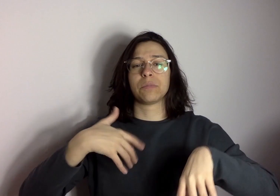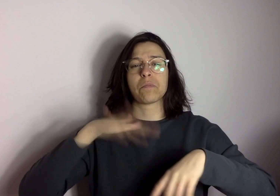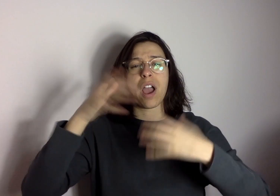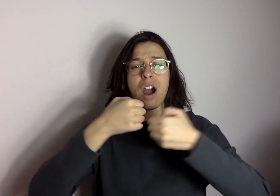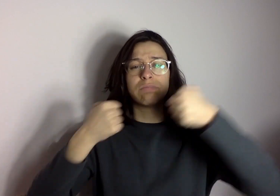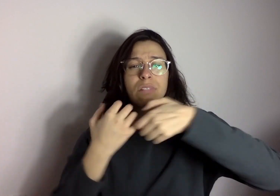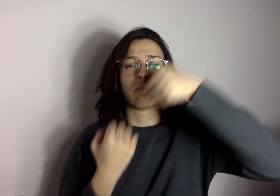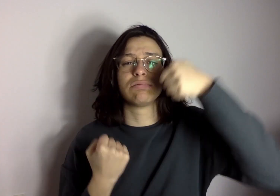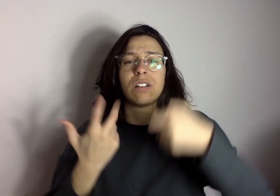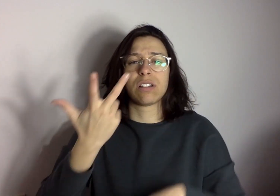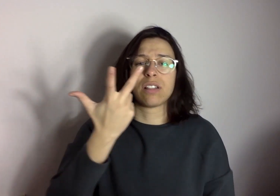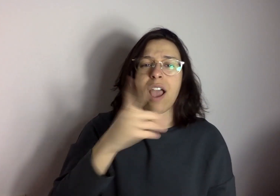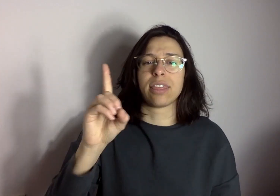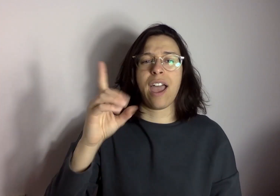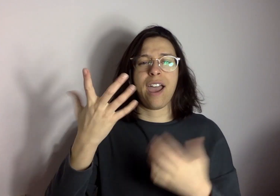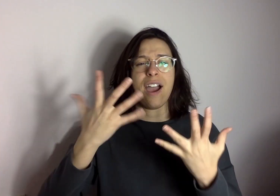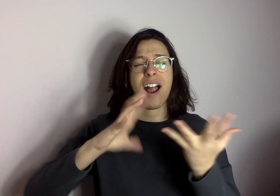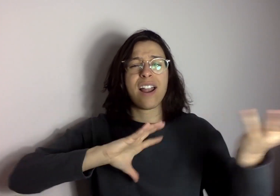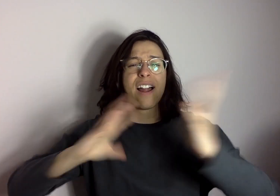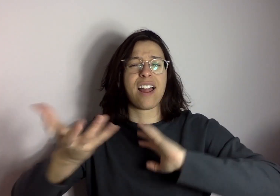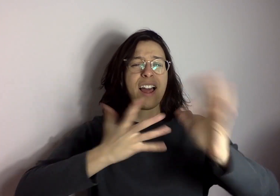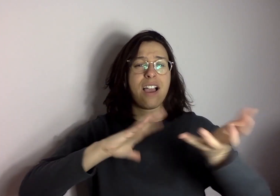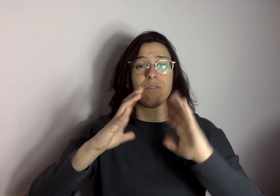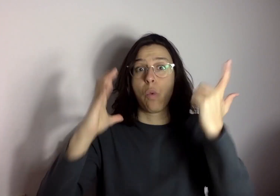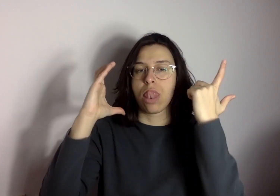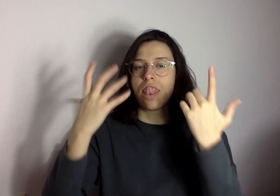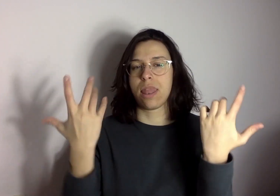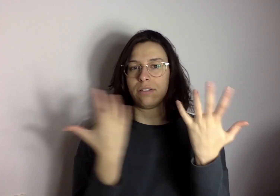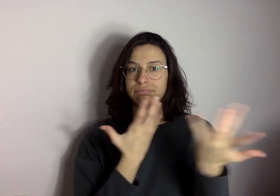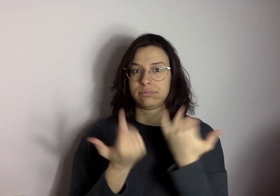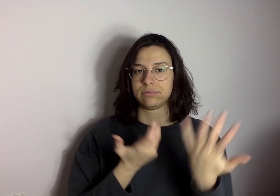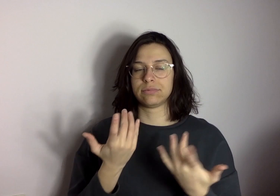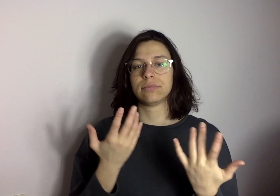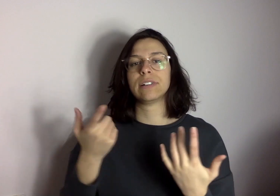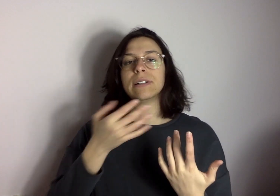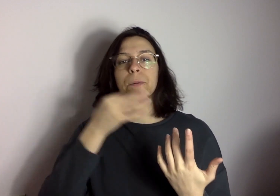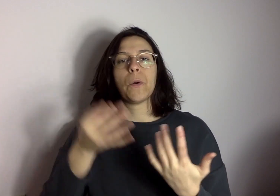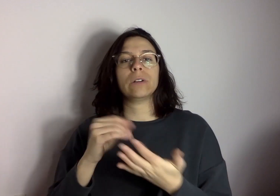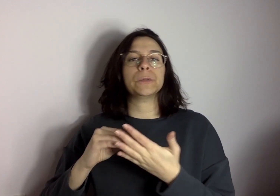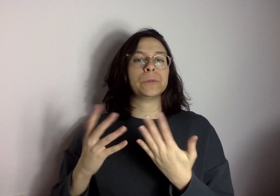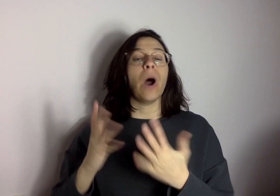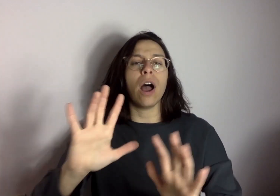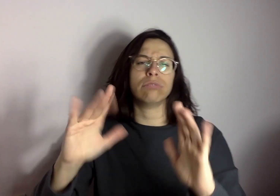Very visual and 3D Singing is cool. german is....well..